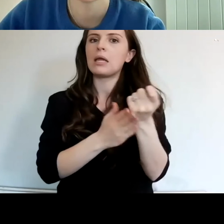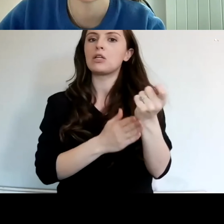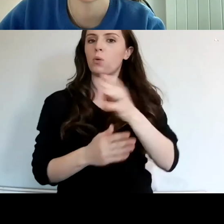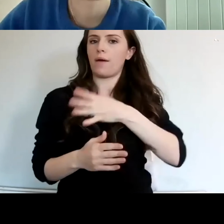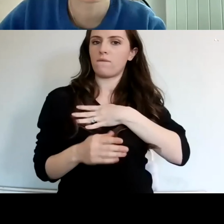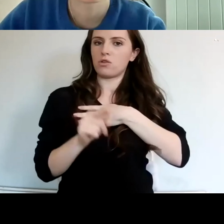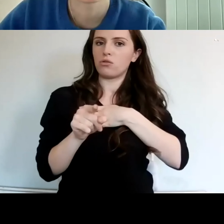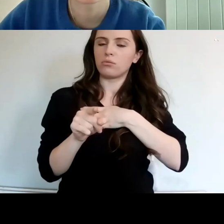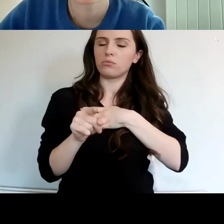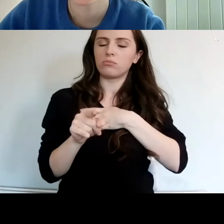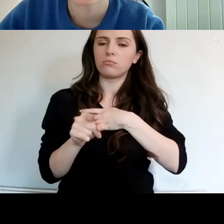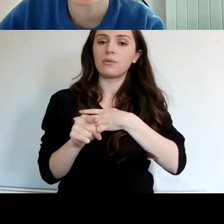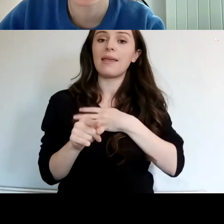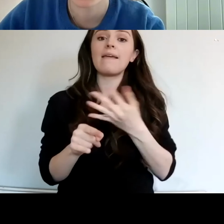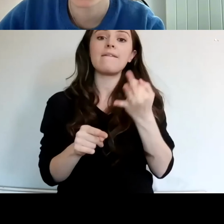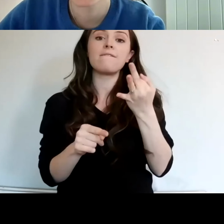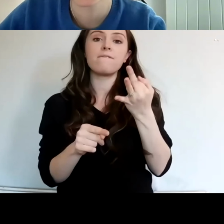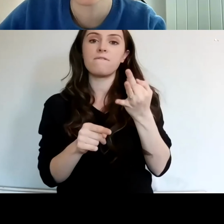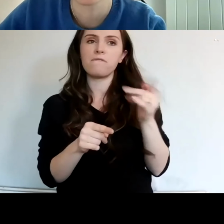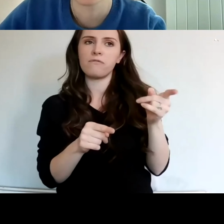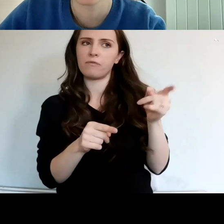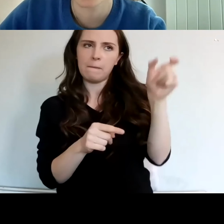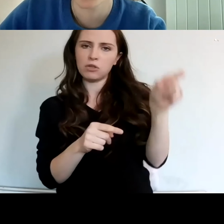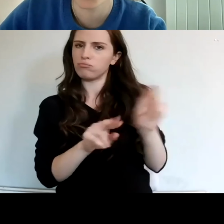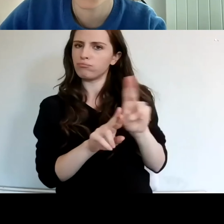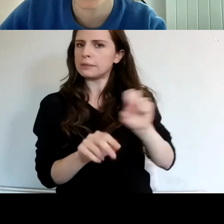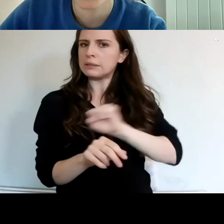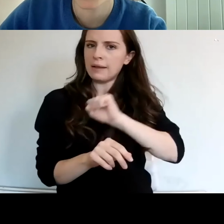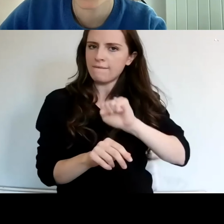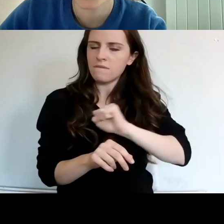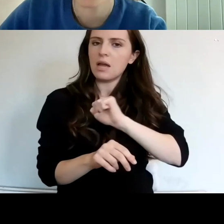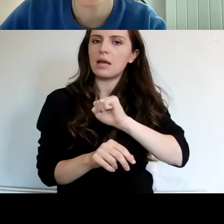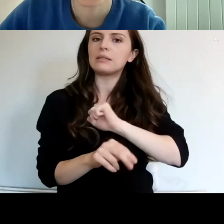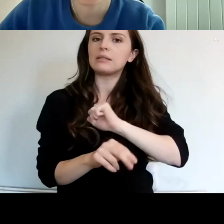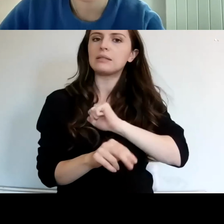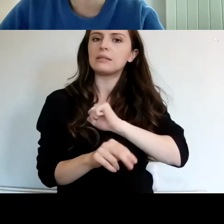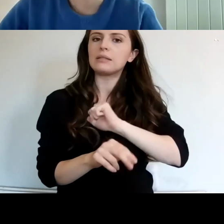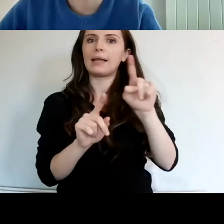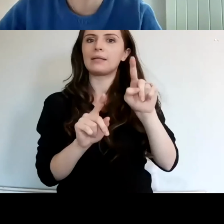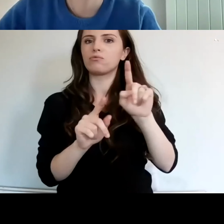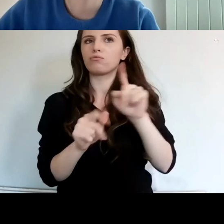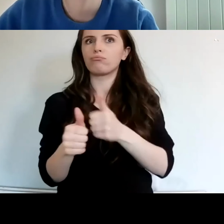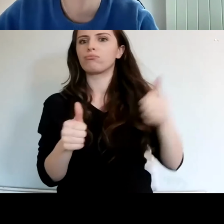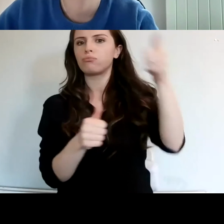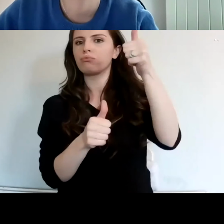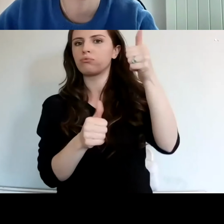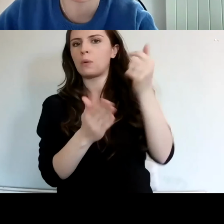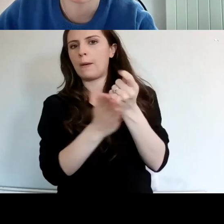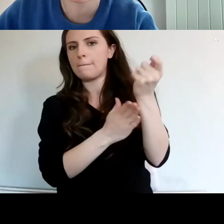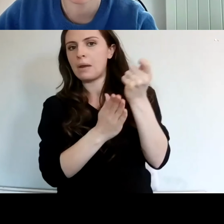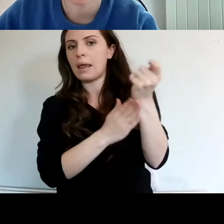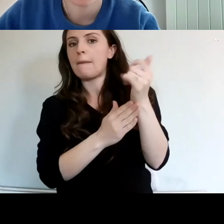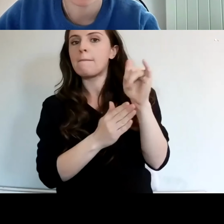and if the complainant is not satisfied they can appeal to the ombudsman, who may investigate such complaints.